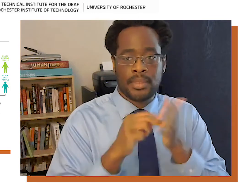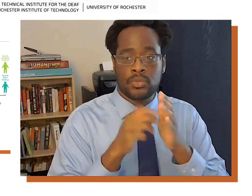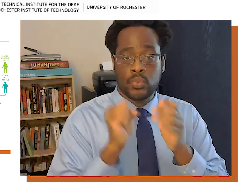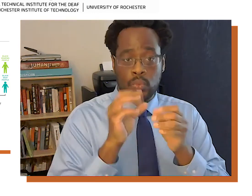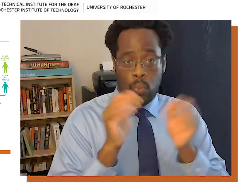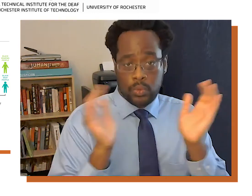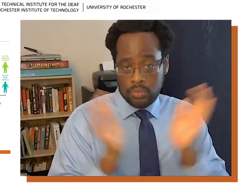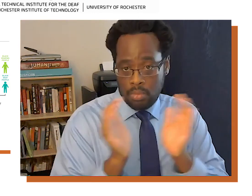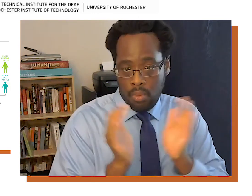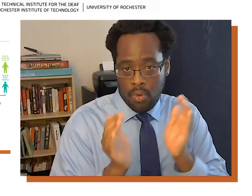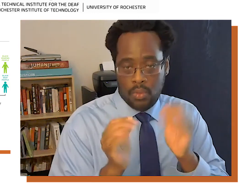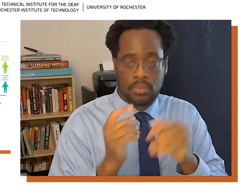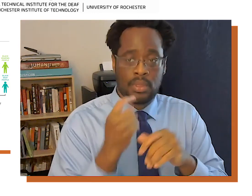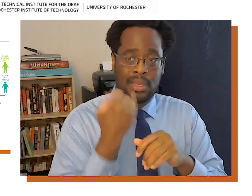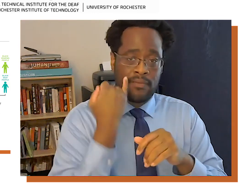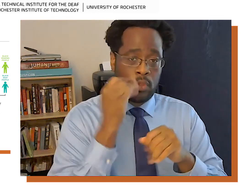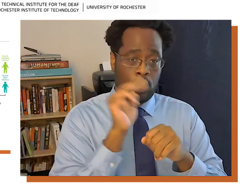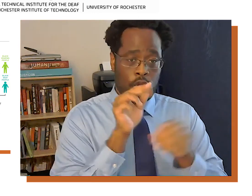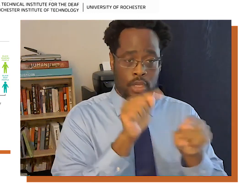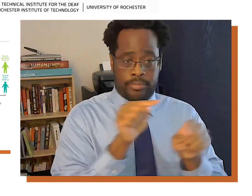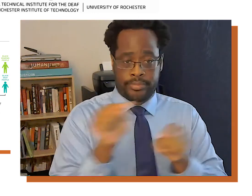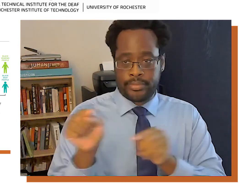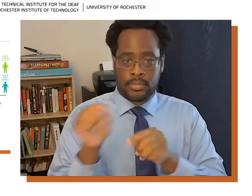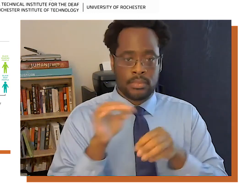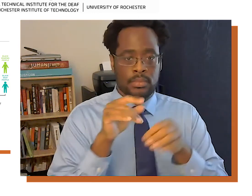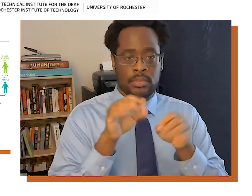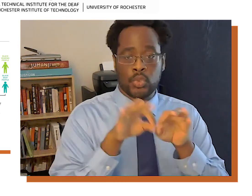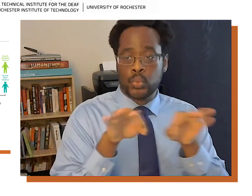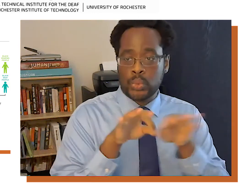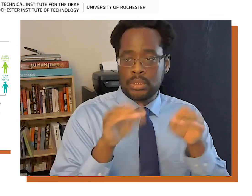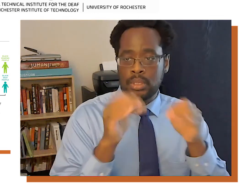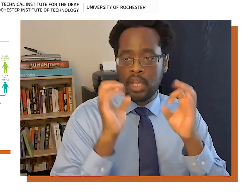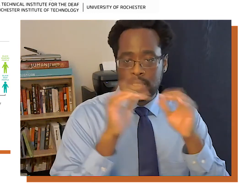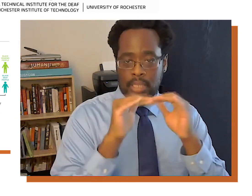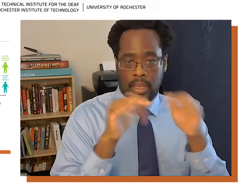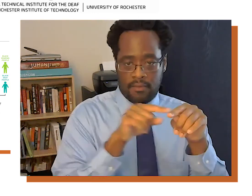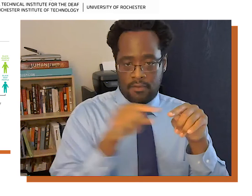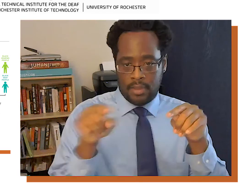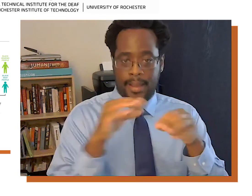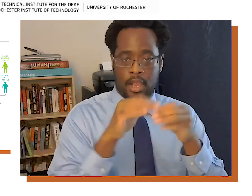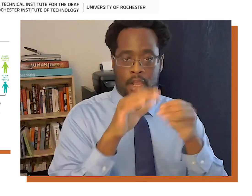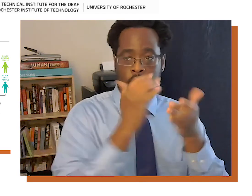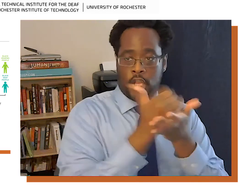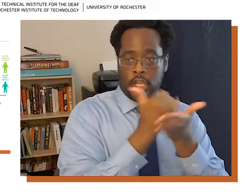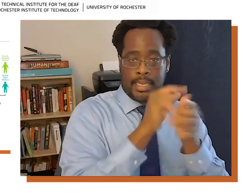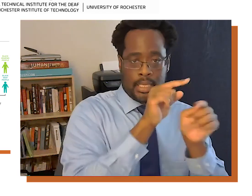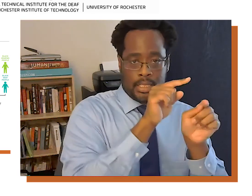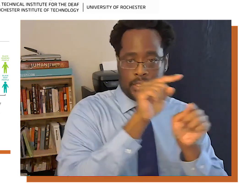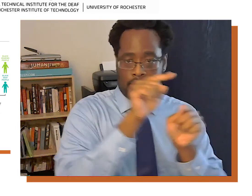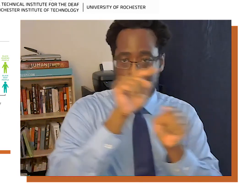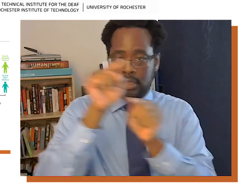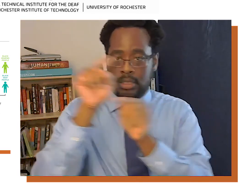That means it's so small that if you look at trends related to educational degrees,